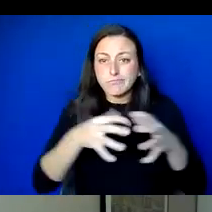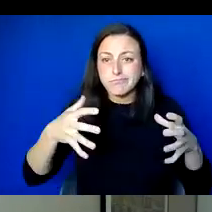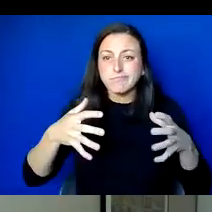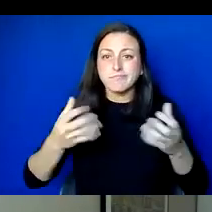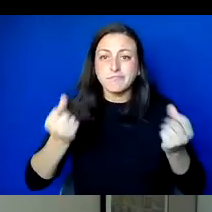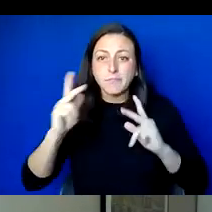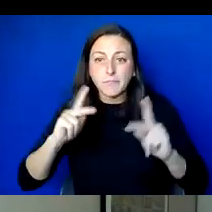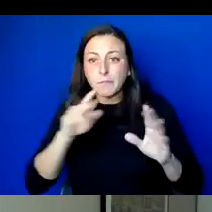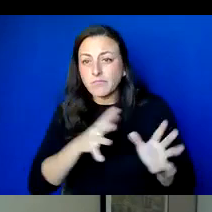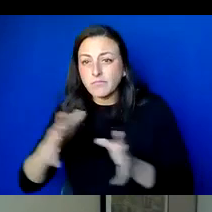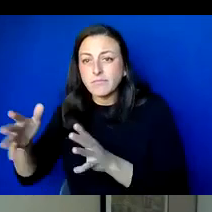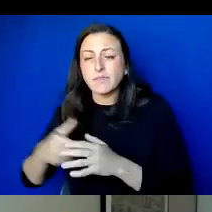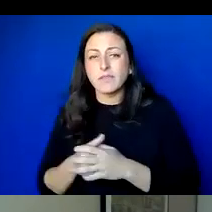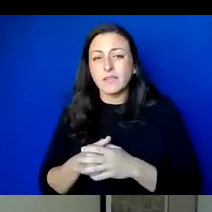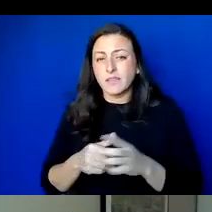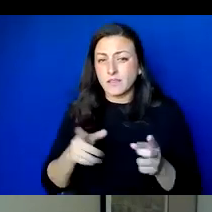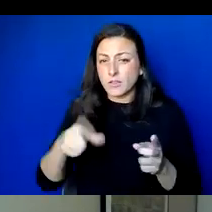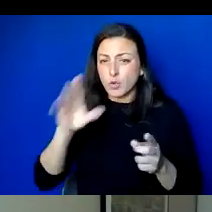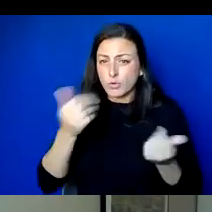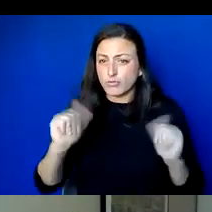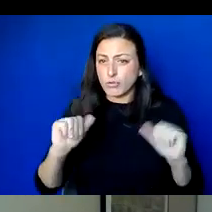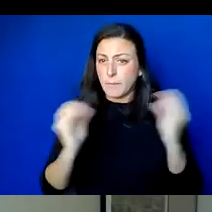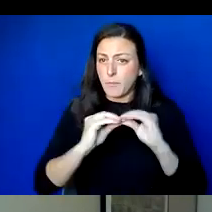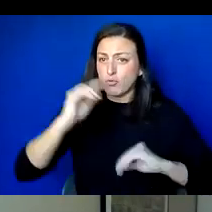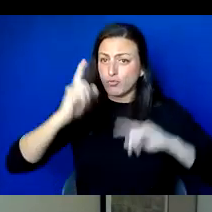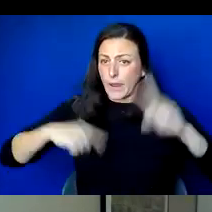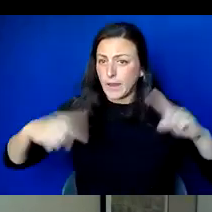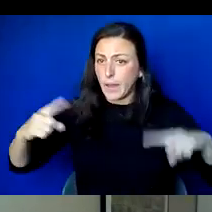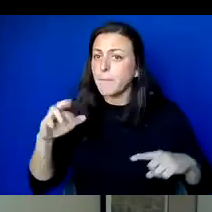with the randomization to try to prioritize people who were